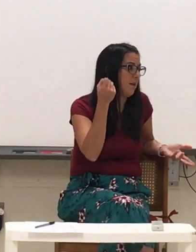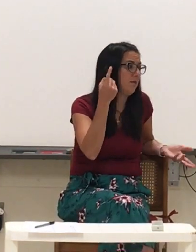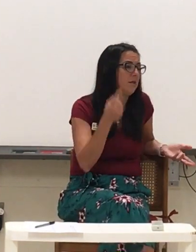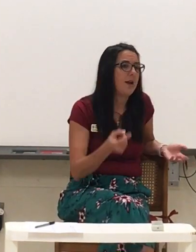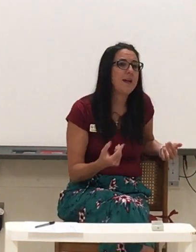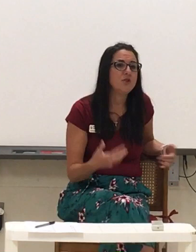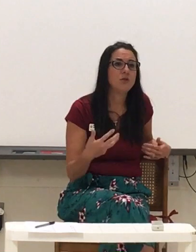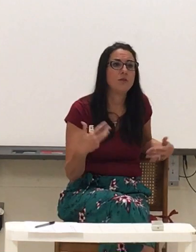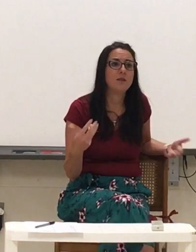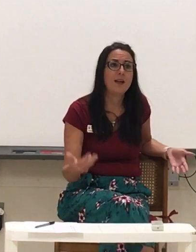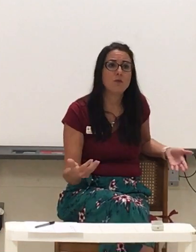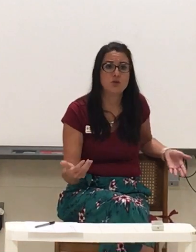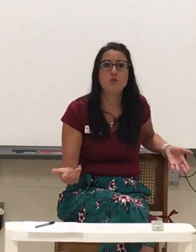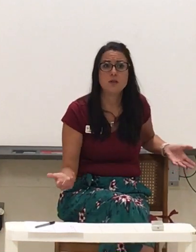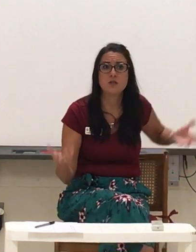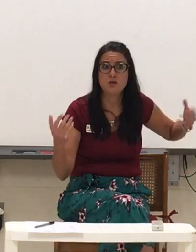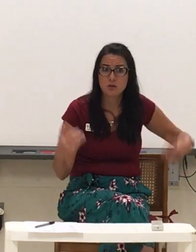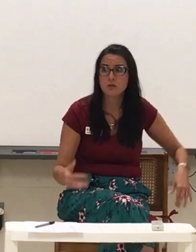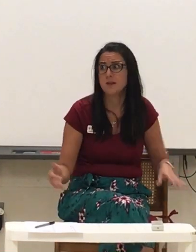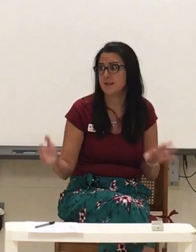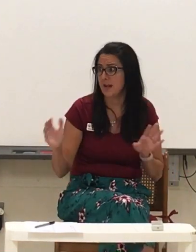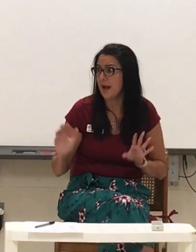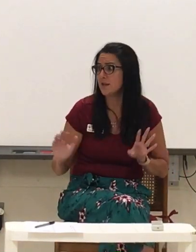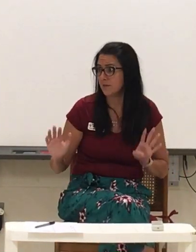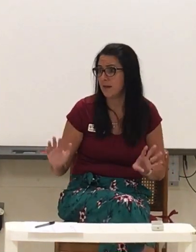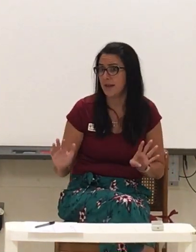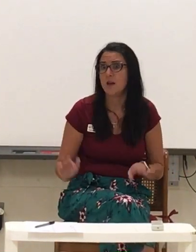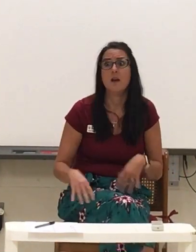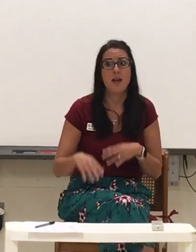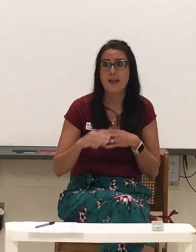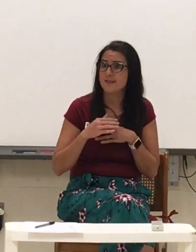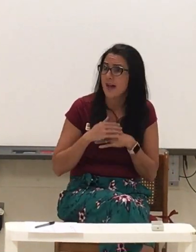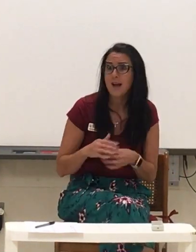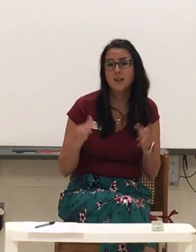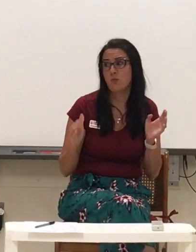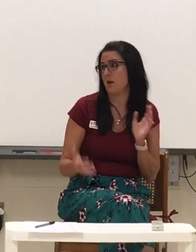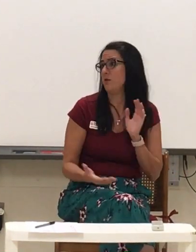actually learn the language you can certainly sign to me exactly what you